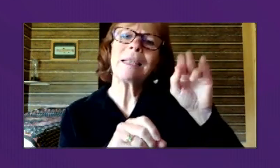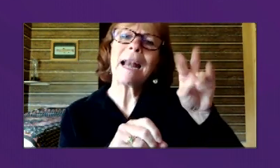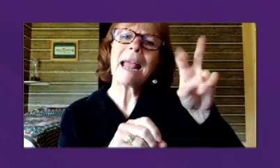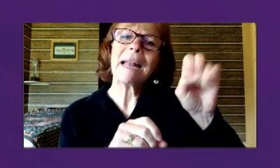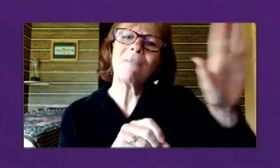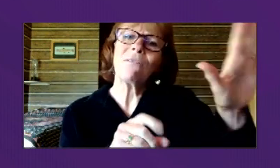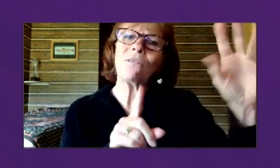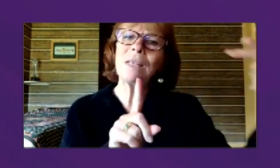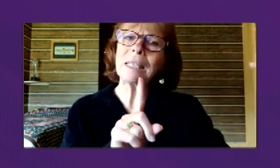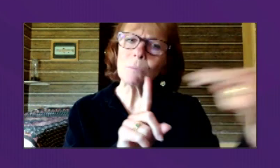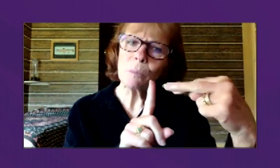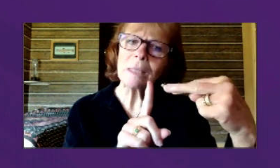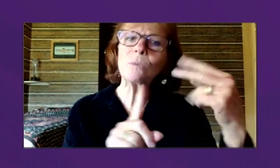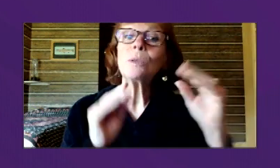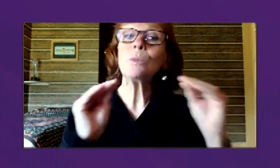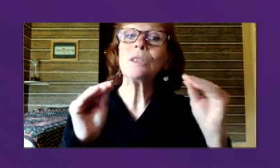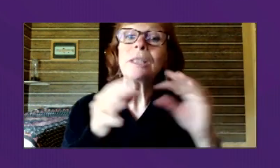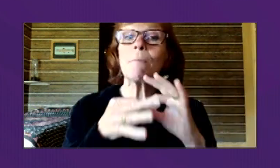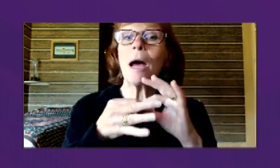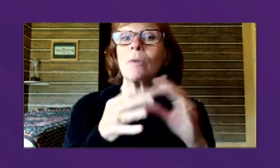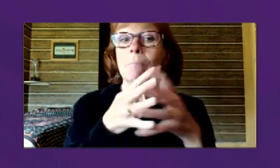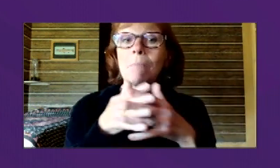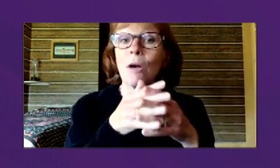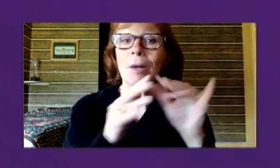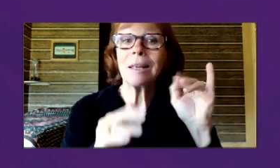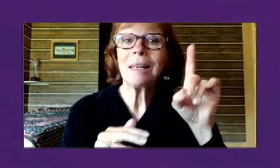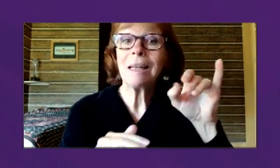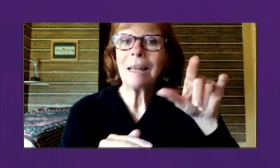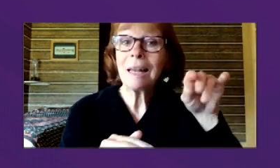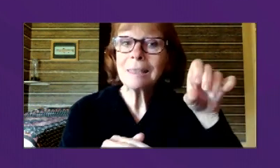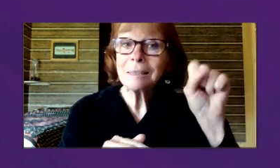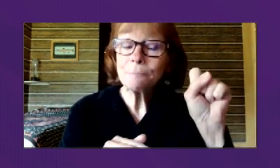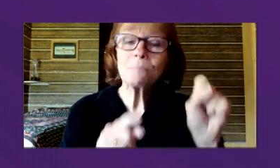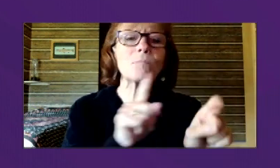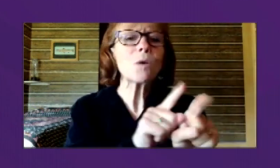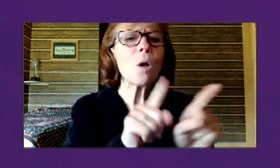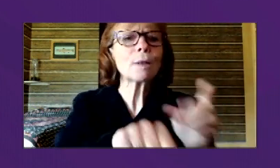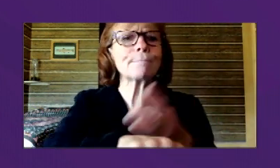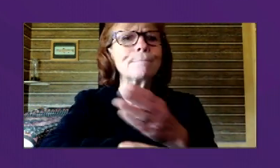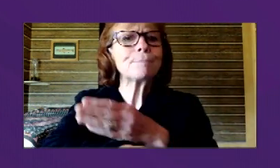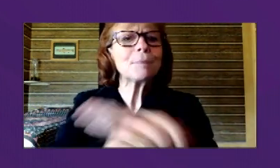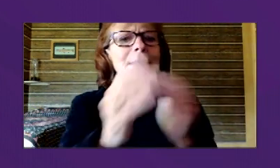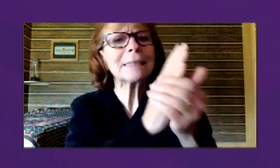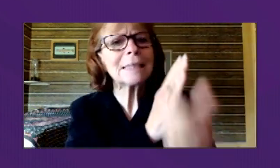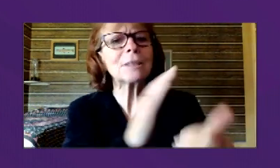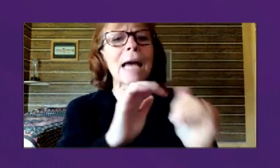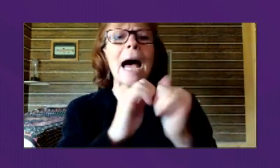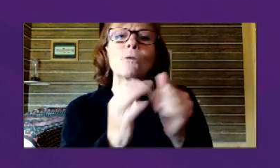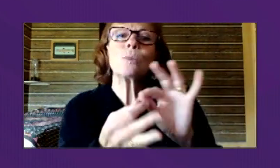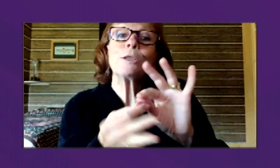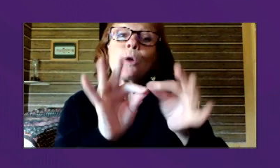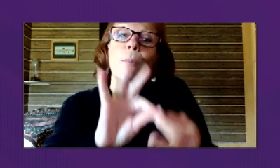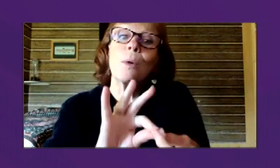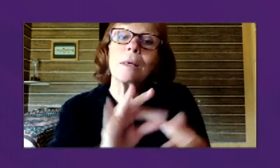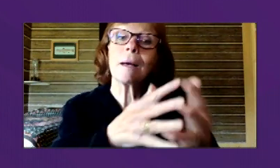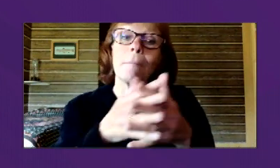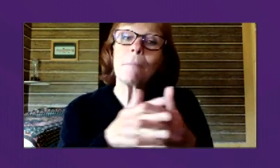Indians. Also to gain skills on how to interpret American Indian cultures from Native perspectives.